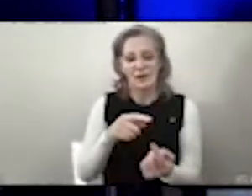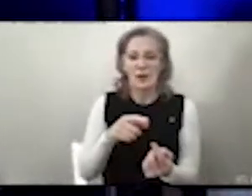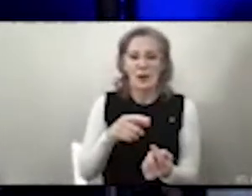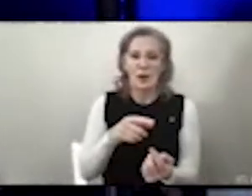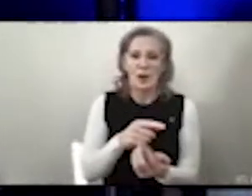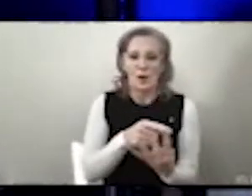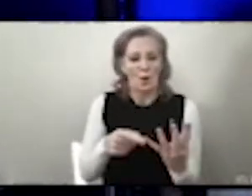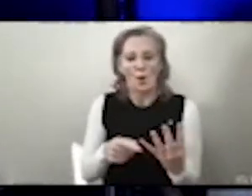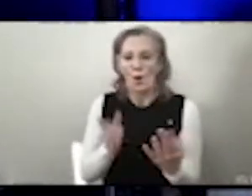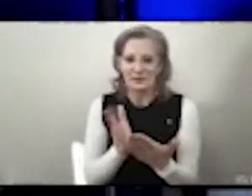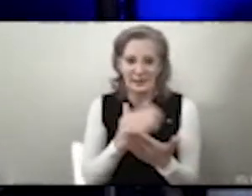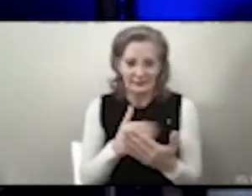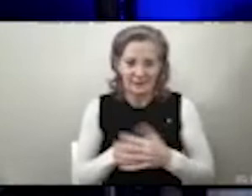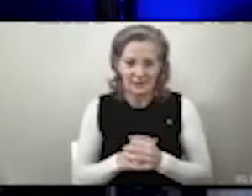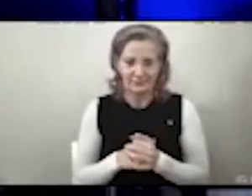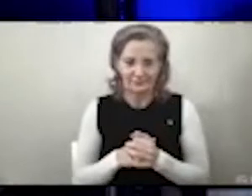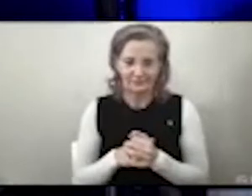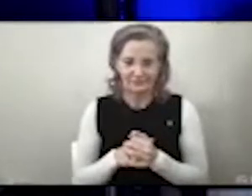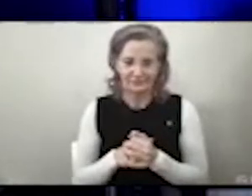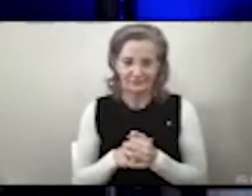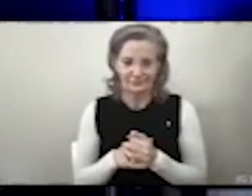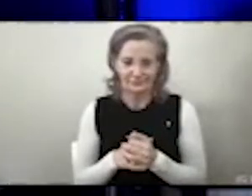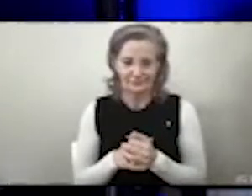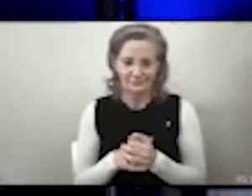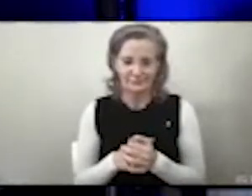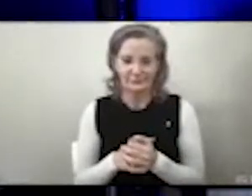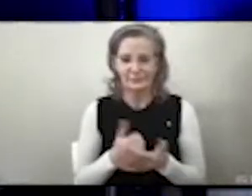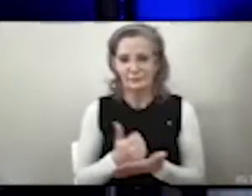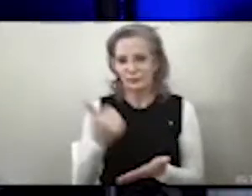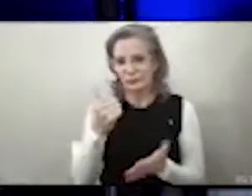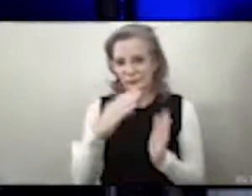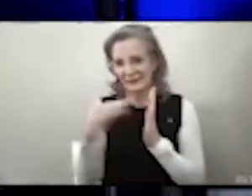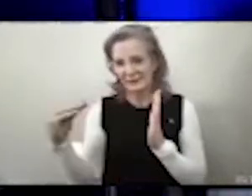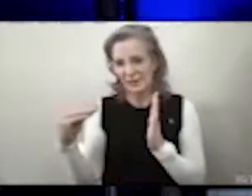We saw some great examples of this during the pandemic, which raises the question of